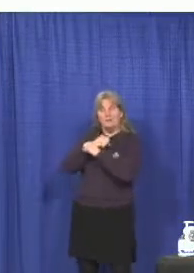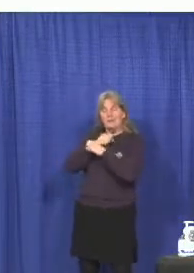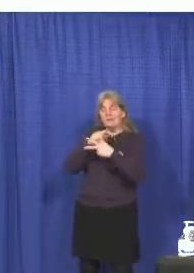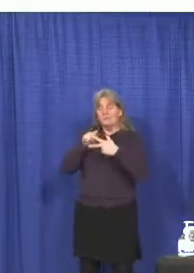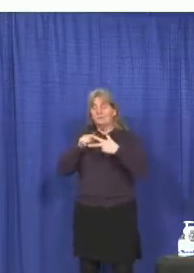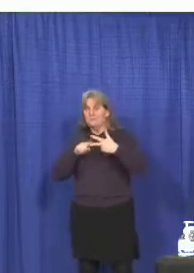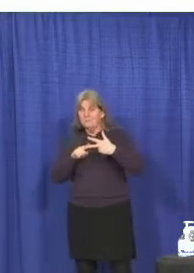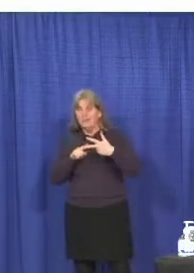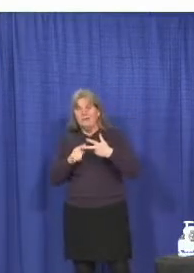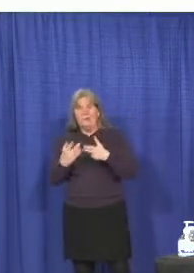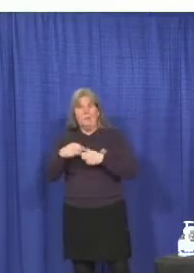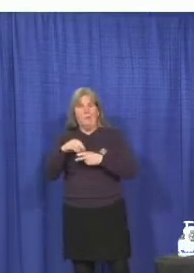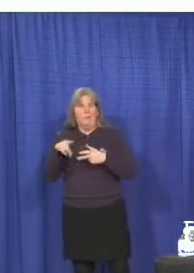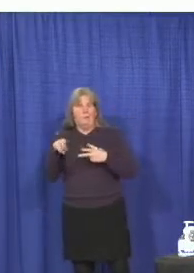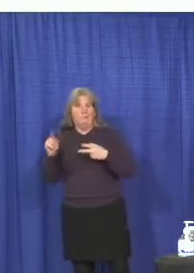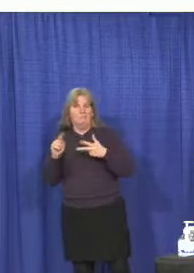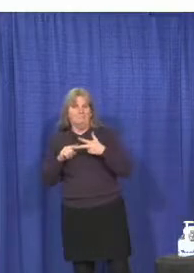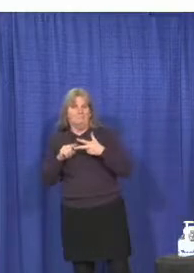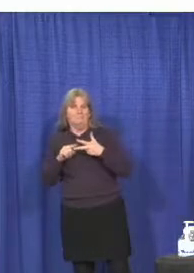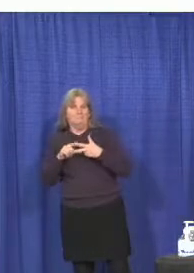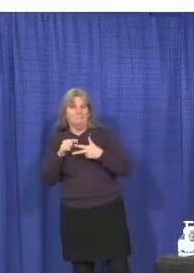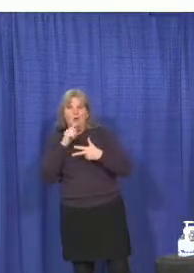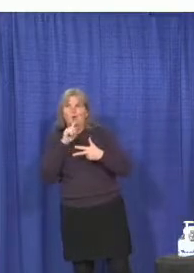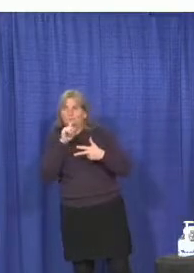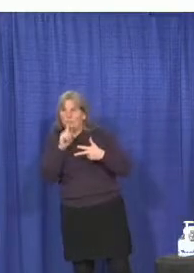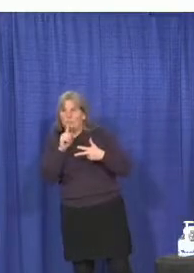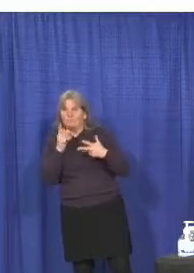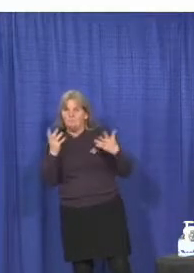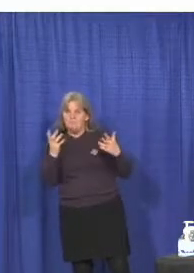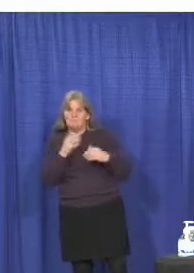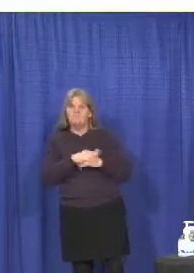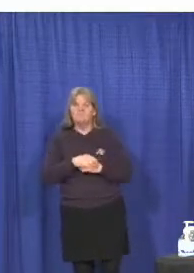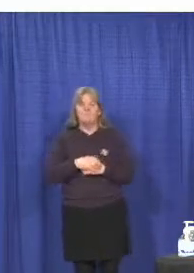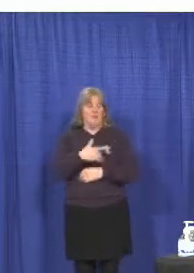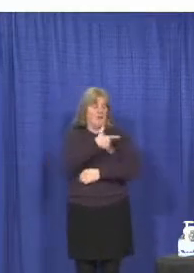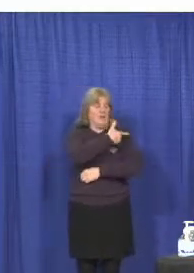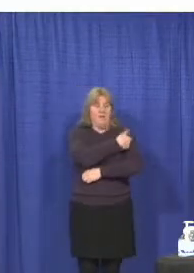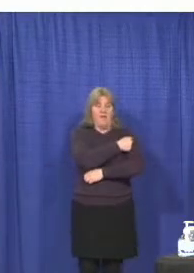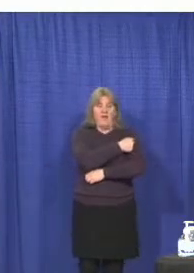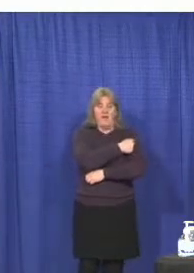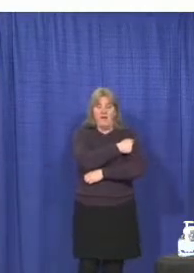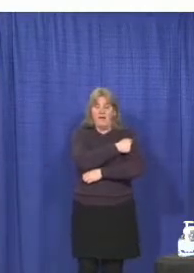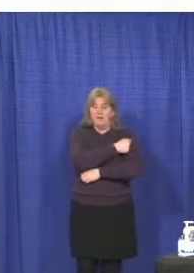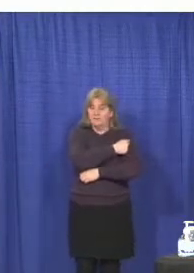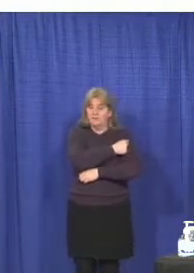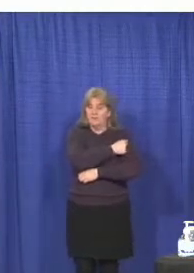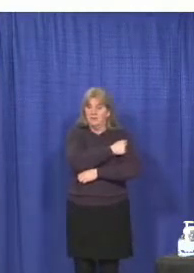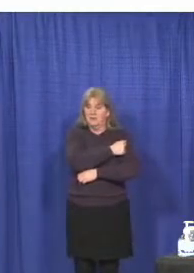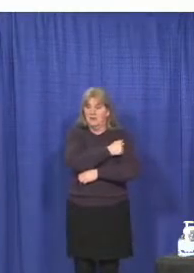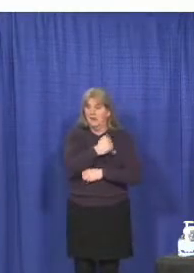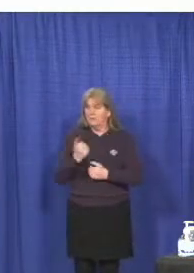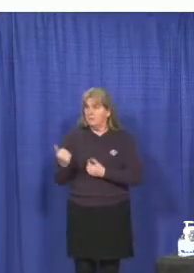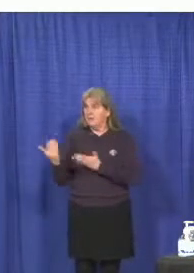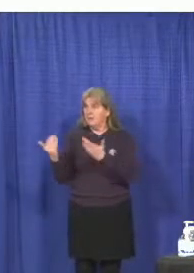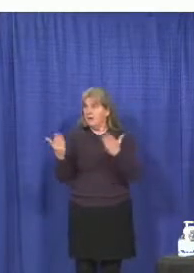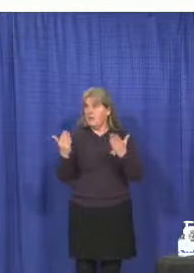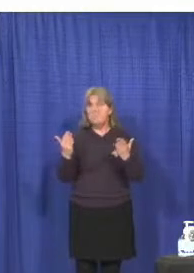including P1. Our vaccine progress is admirable.